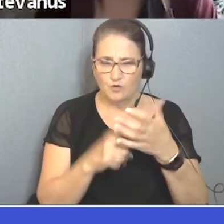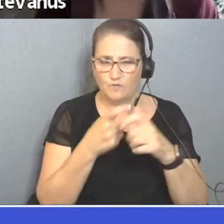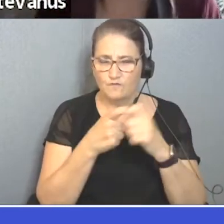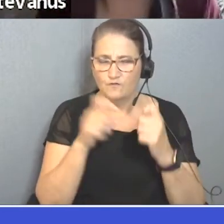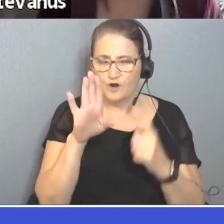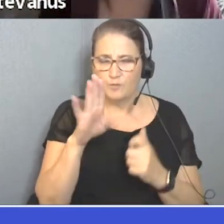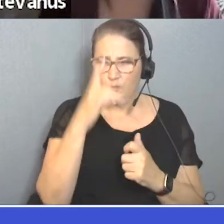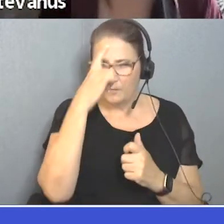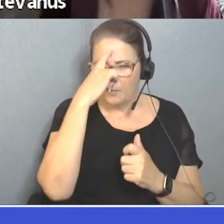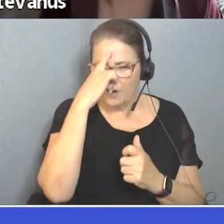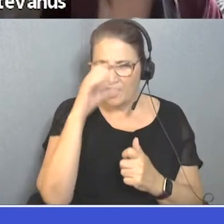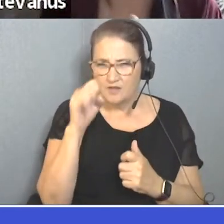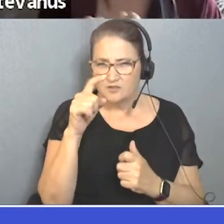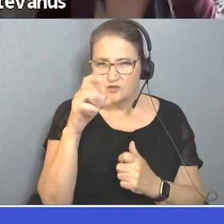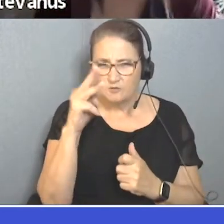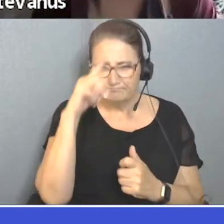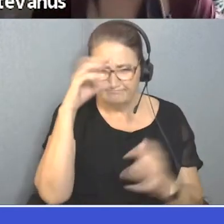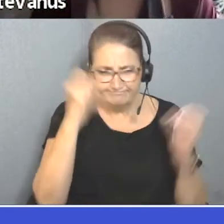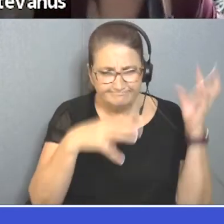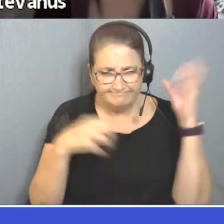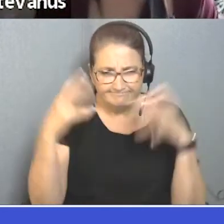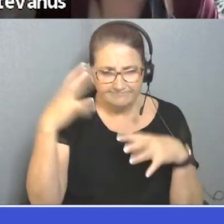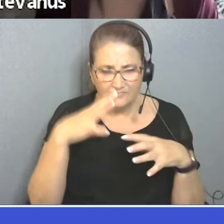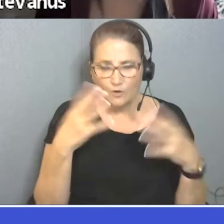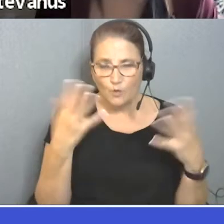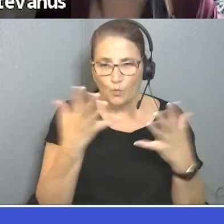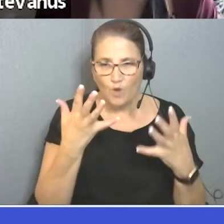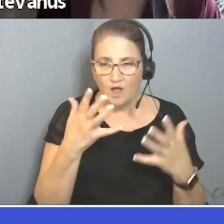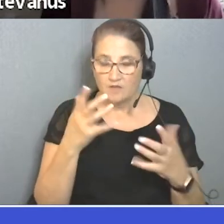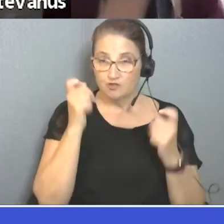you notice from your brainstorms? What surprises you, and maybe